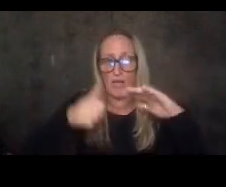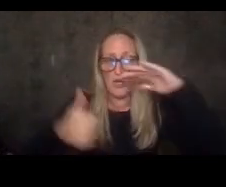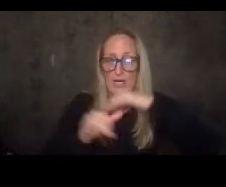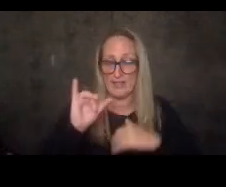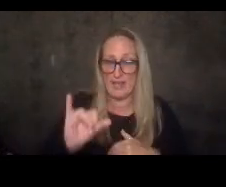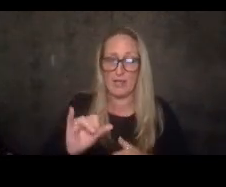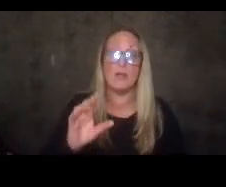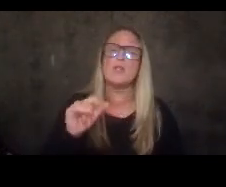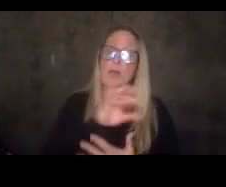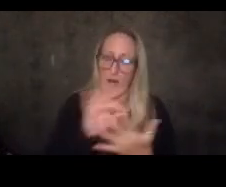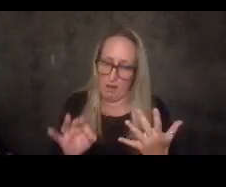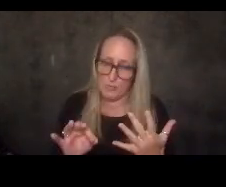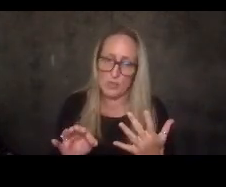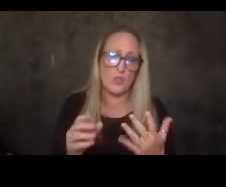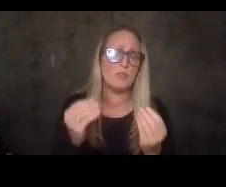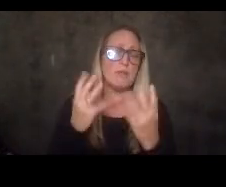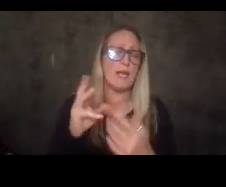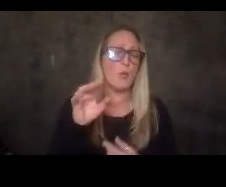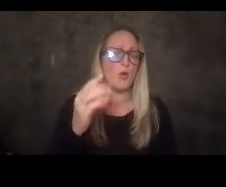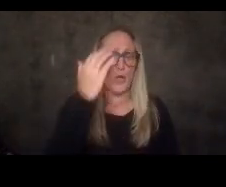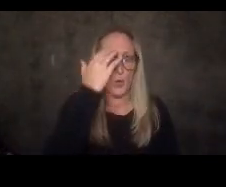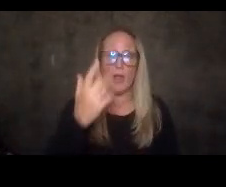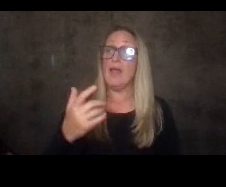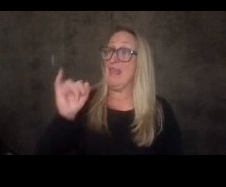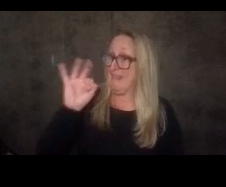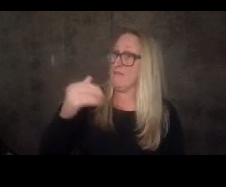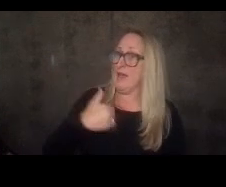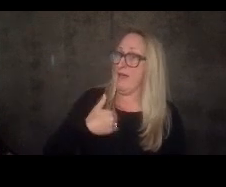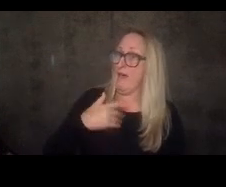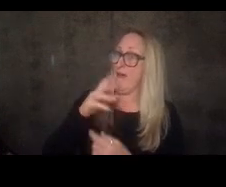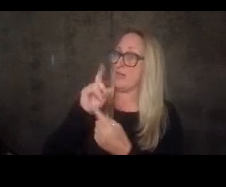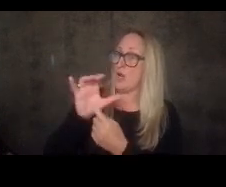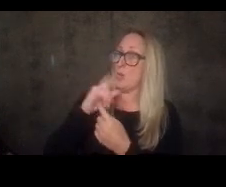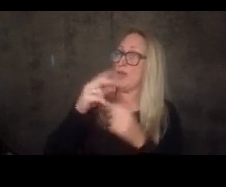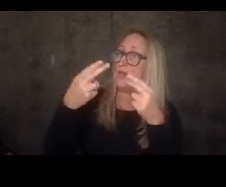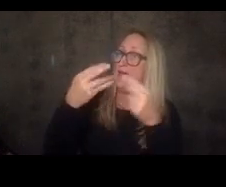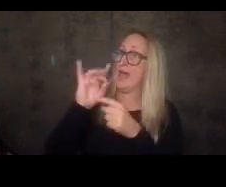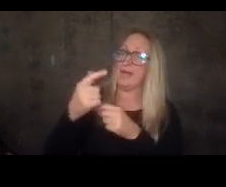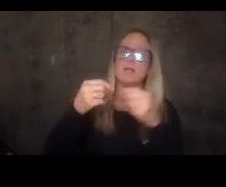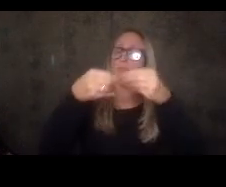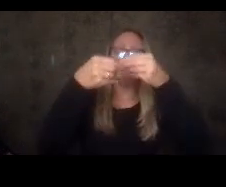This option is just letting work know that when I have a document with headings, just expand them all. As soon as I open it.